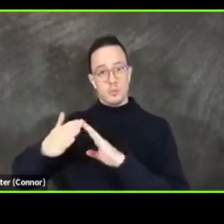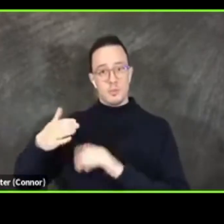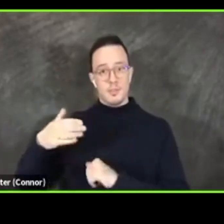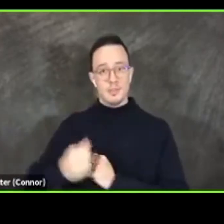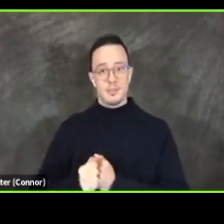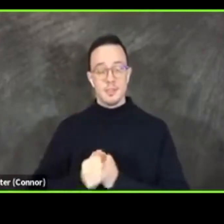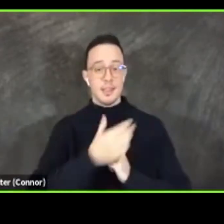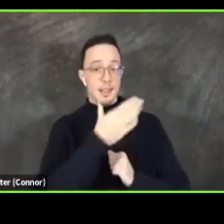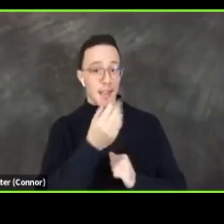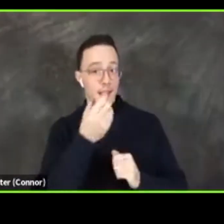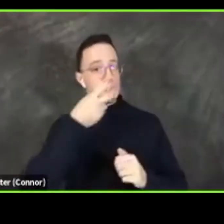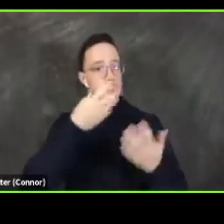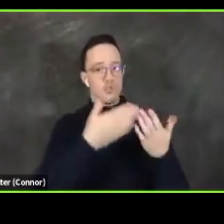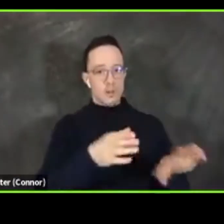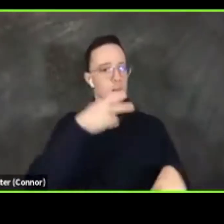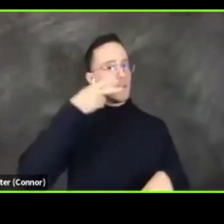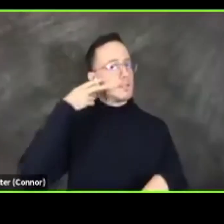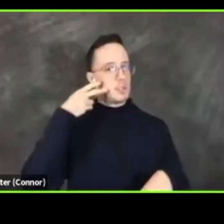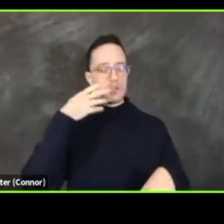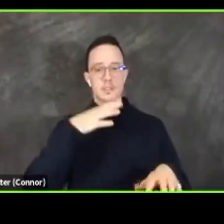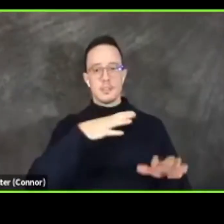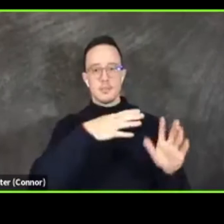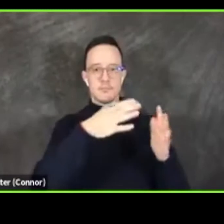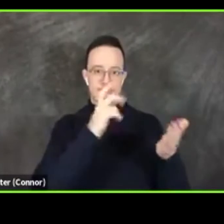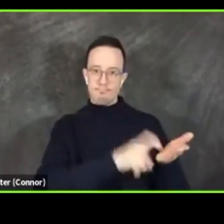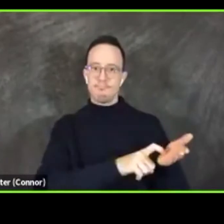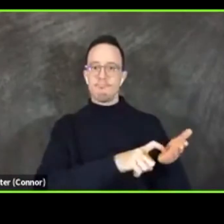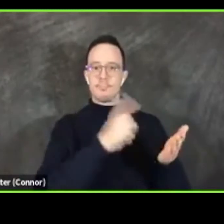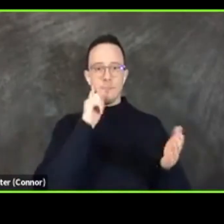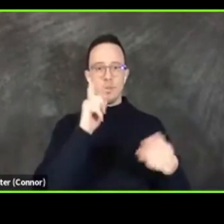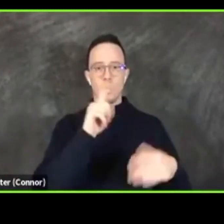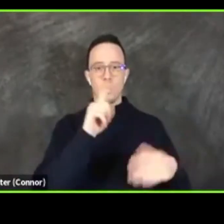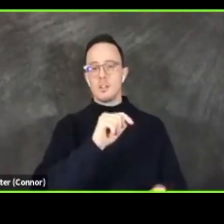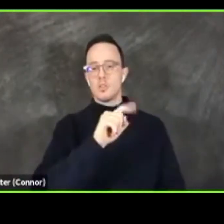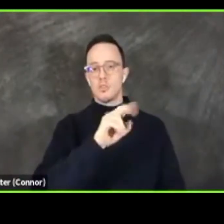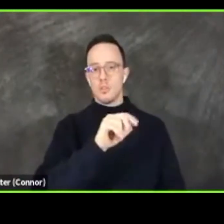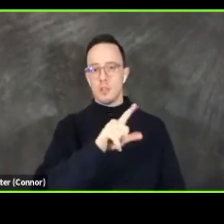I WOULD ALSO LIKE TO TAKE THIS MOMENT TO WHOLEHEARTEDLY THANK EMILY JOHNSON FOR